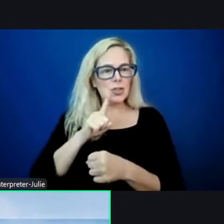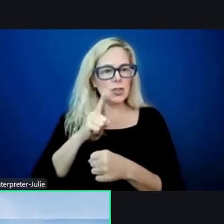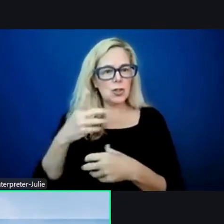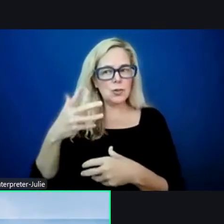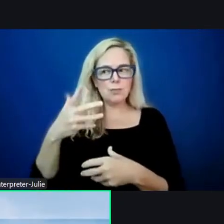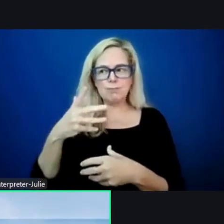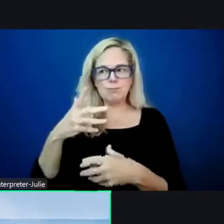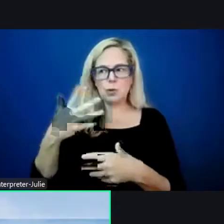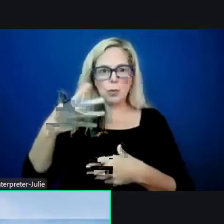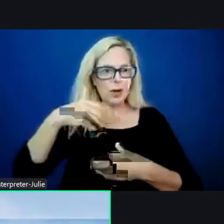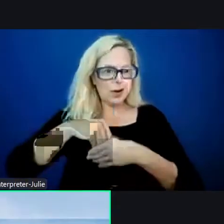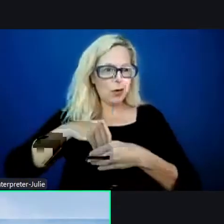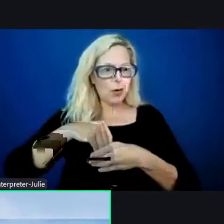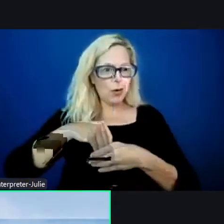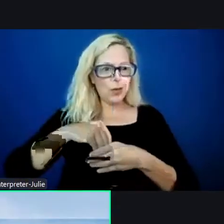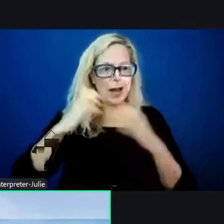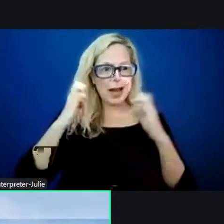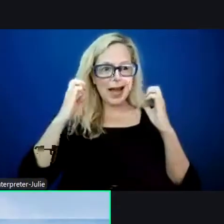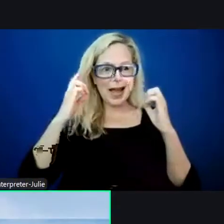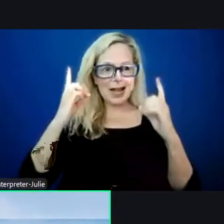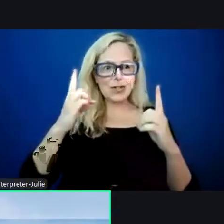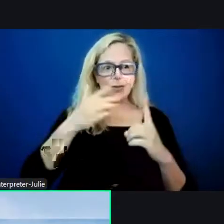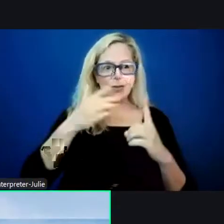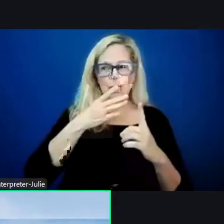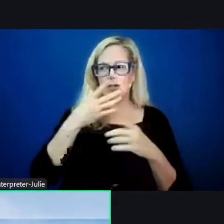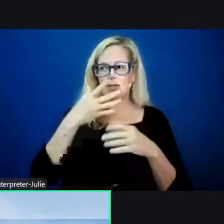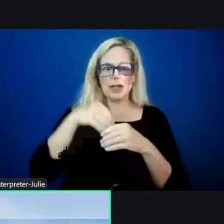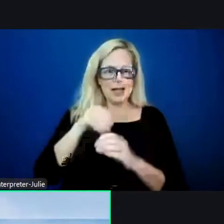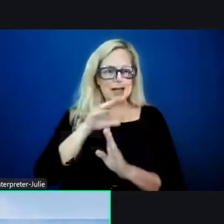education into our curriculas. What are some things that you think,